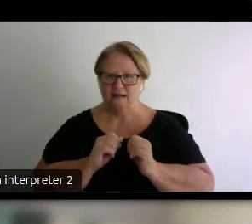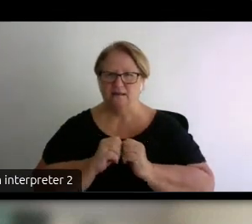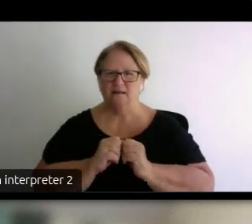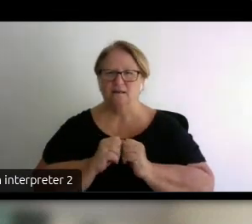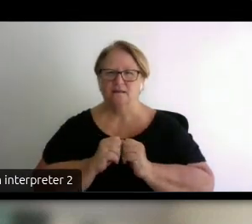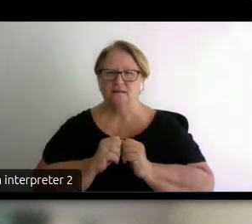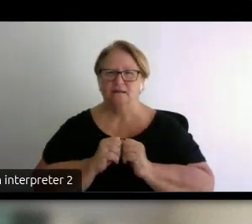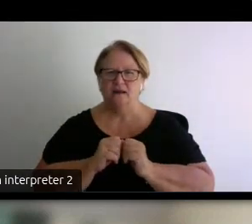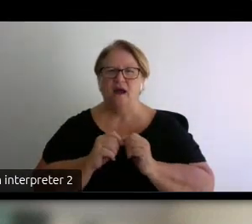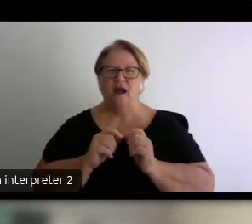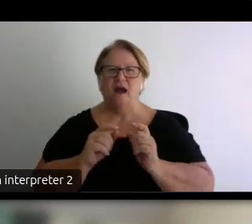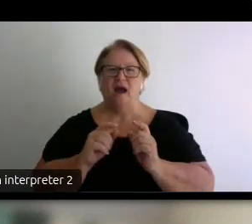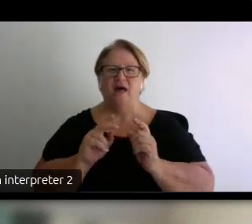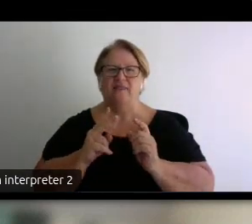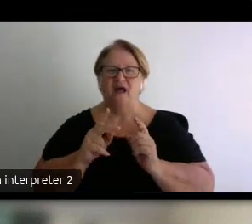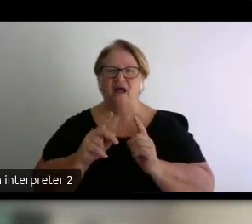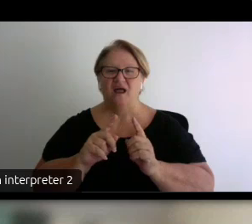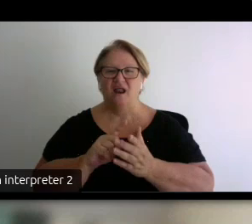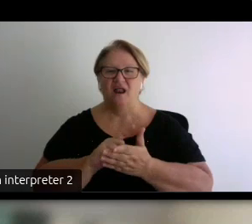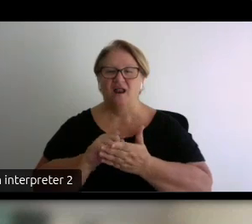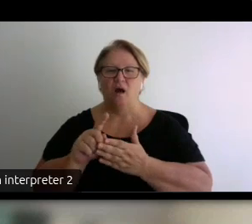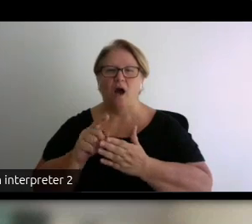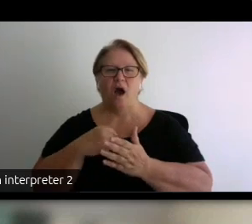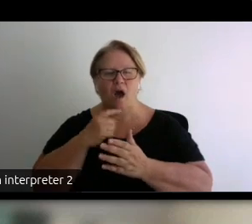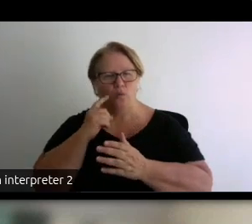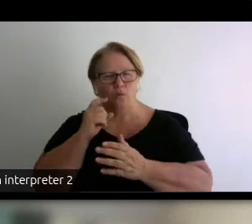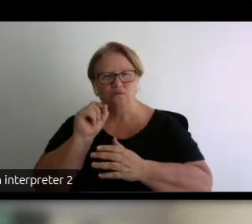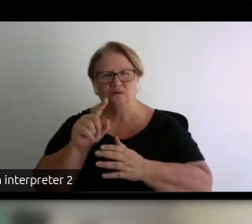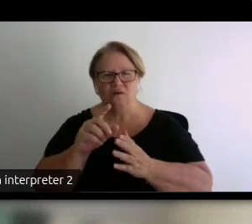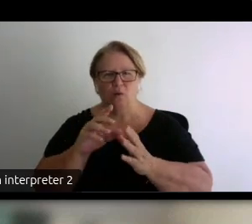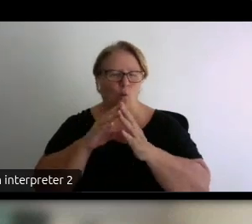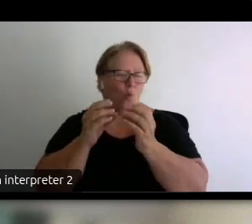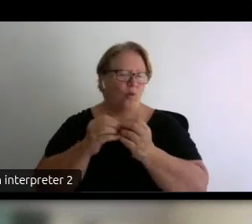that training I would send through all of the resources. So that would include referral forms,